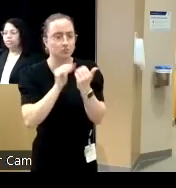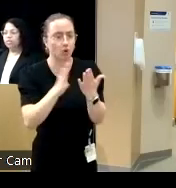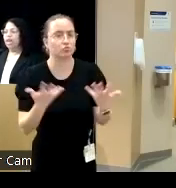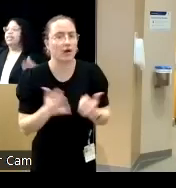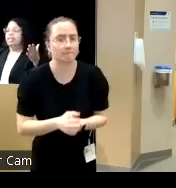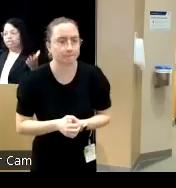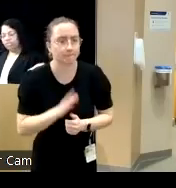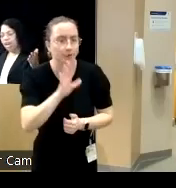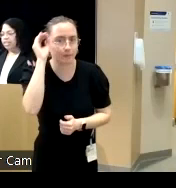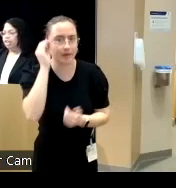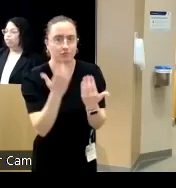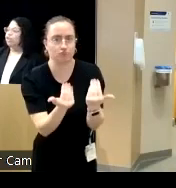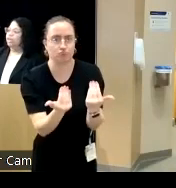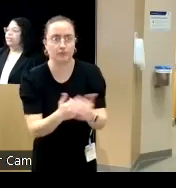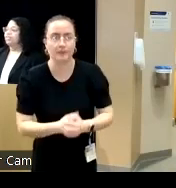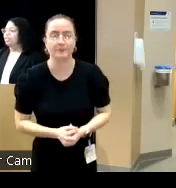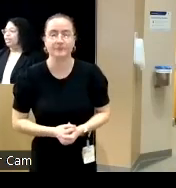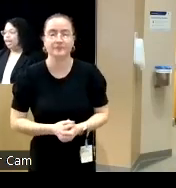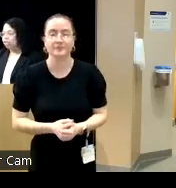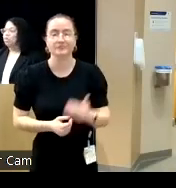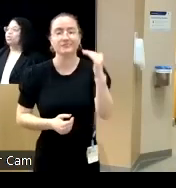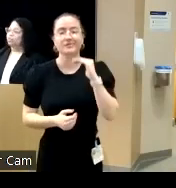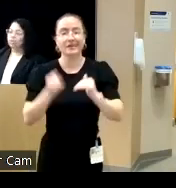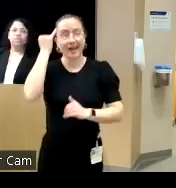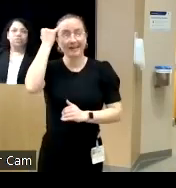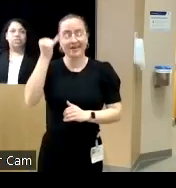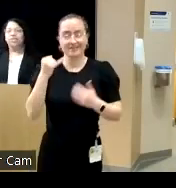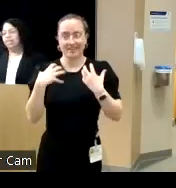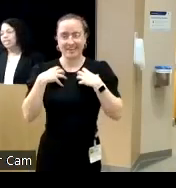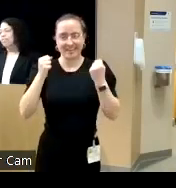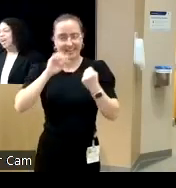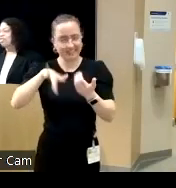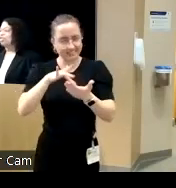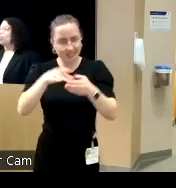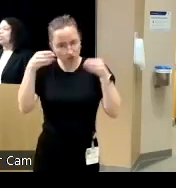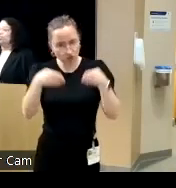and then this idea of healing centered engagement which focuses on this Collective action and